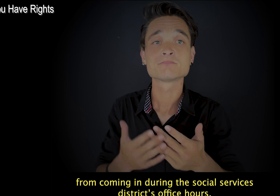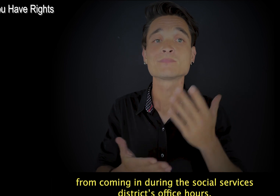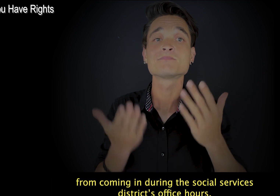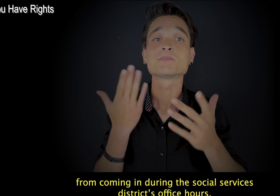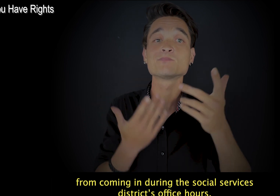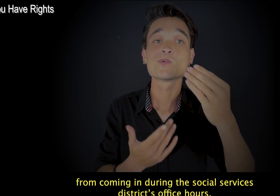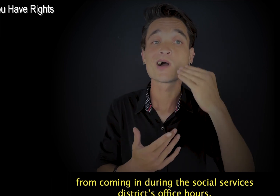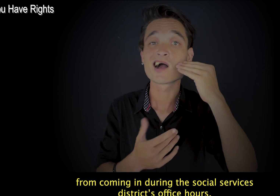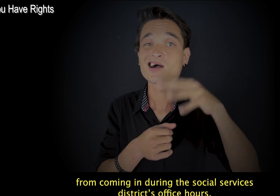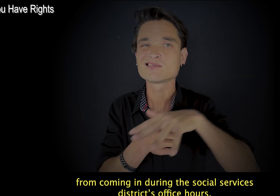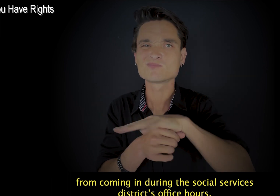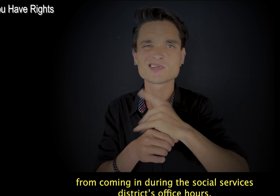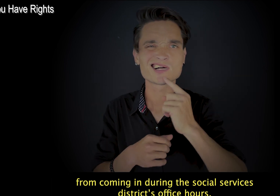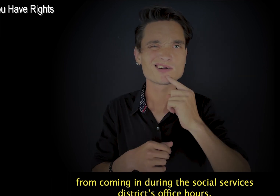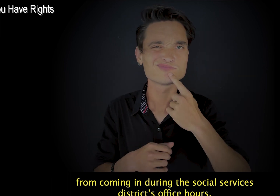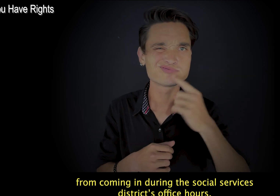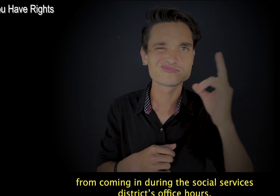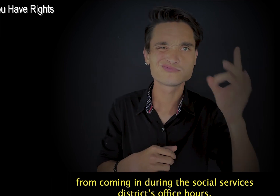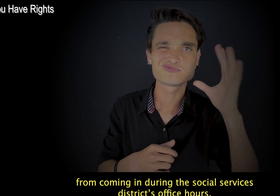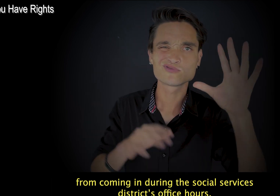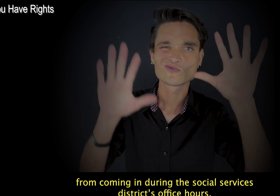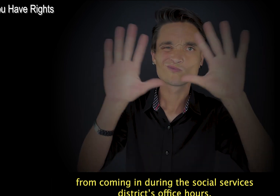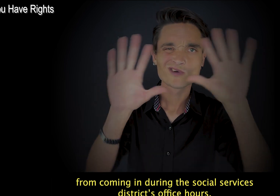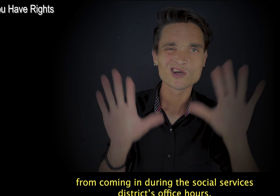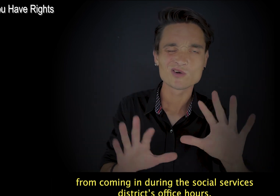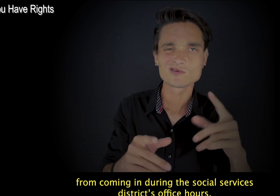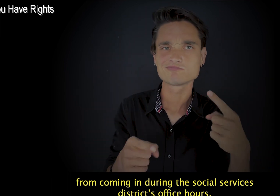from coming in during the social services district’s office hours.